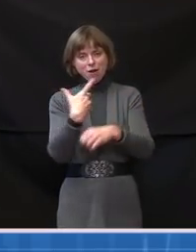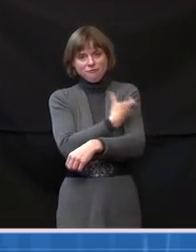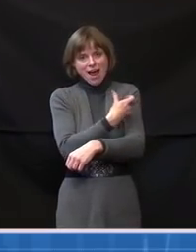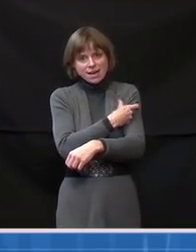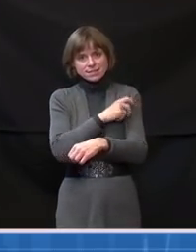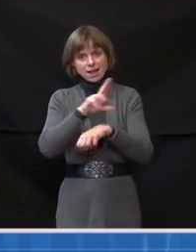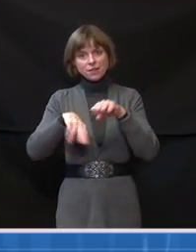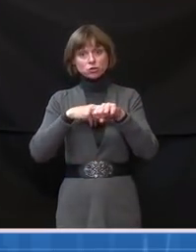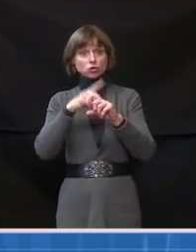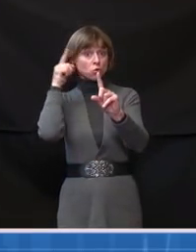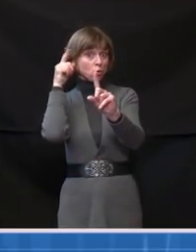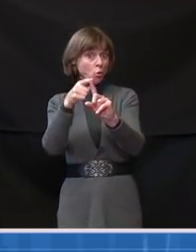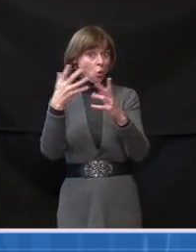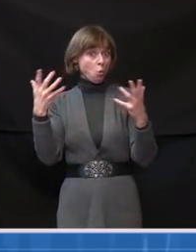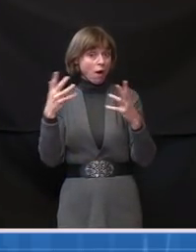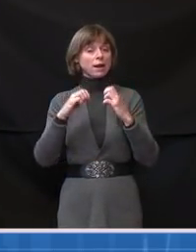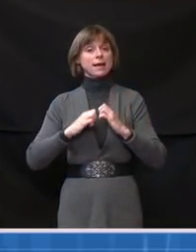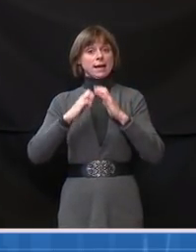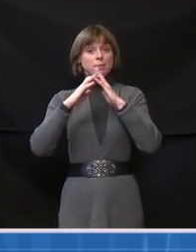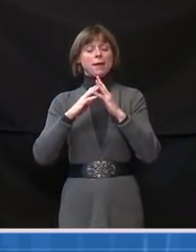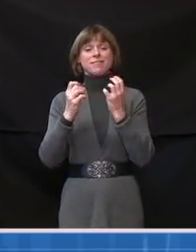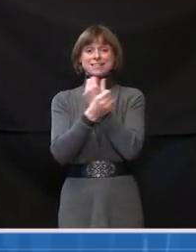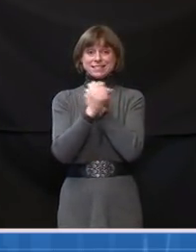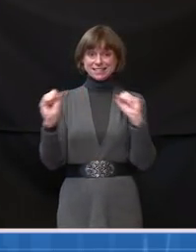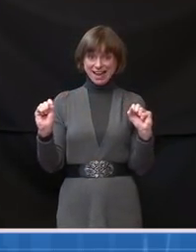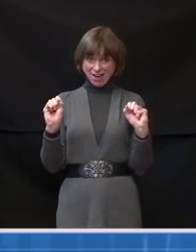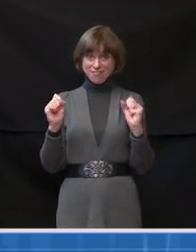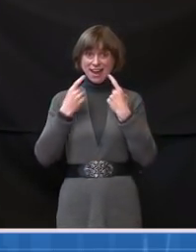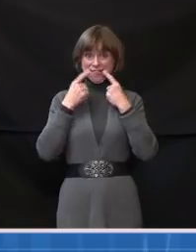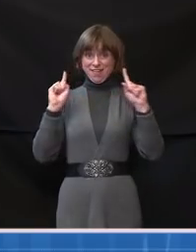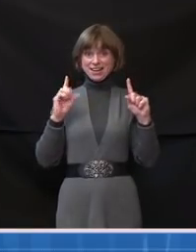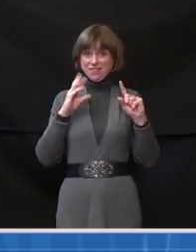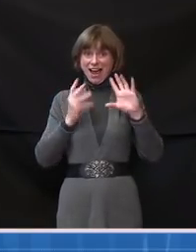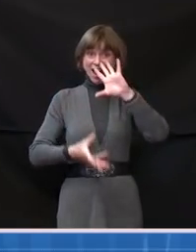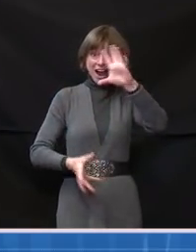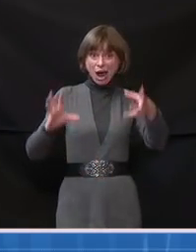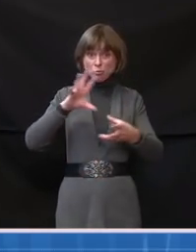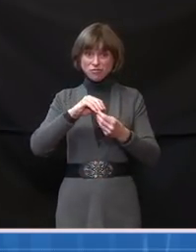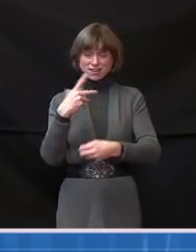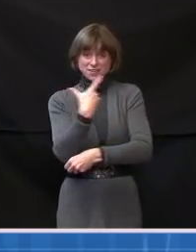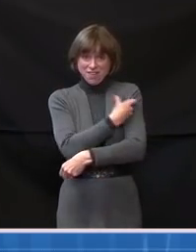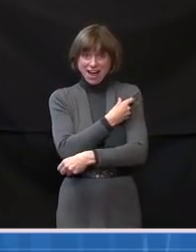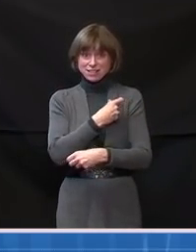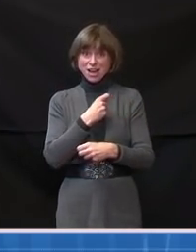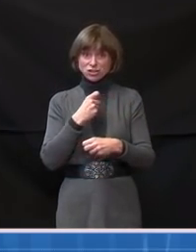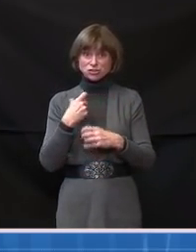effective, and comprehensive vaccine implementation strategies to protect those most at risk,